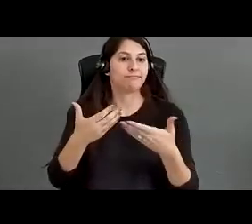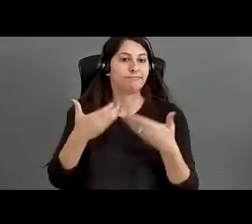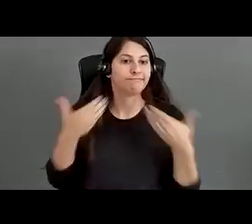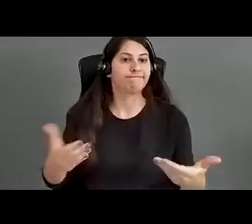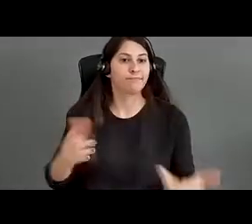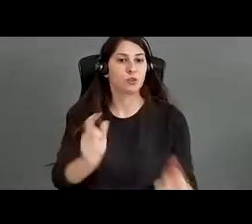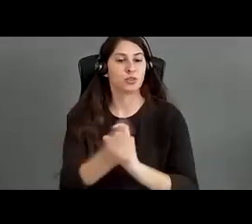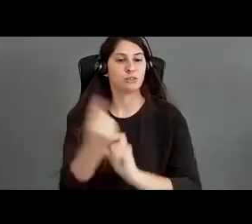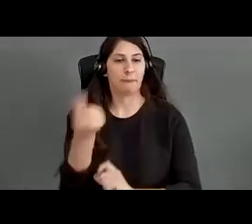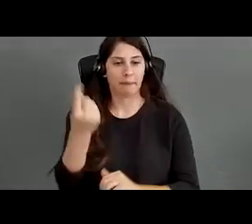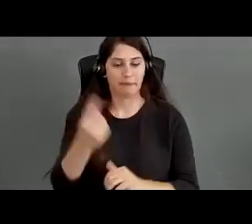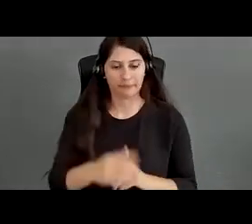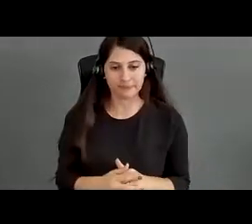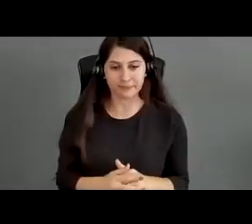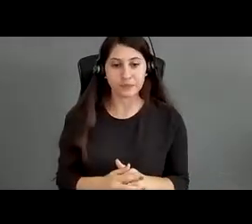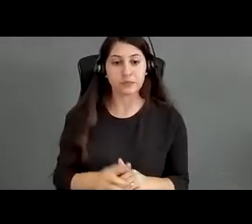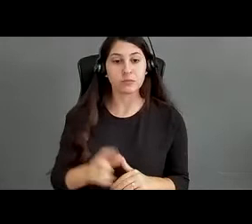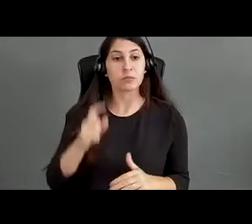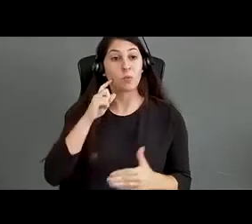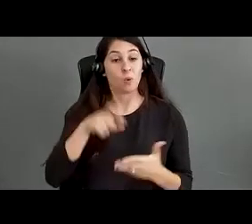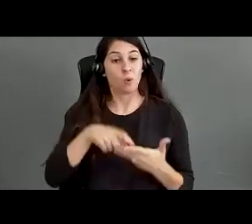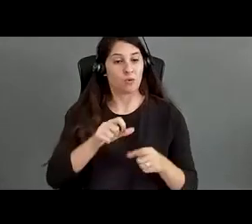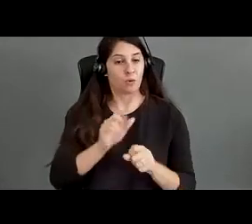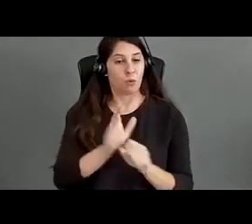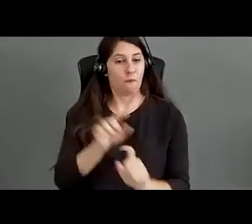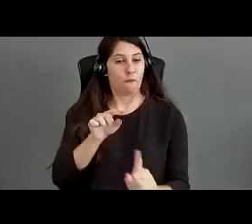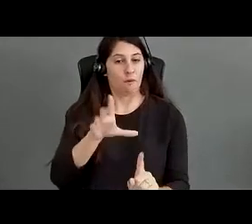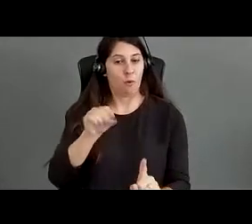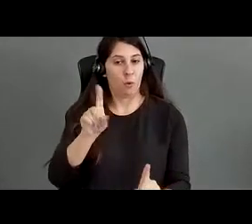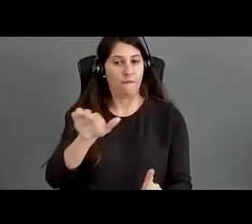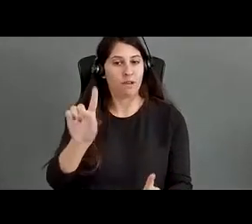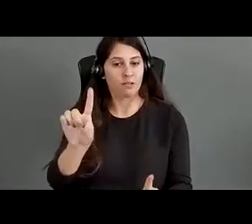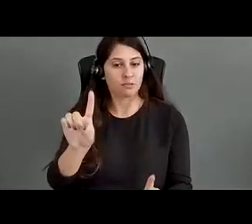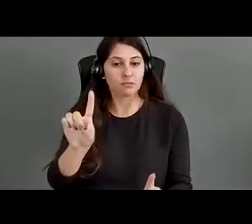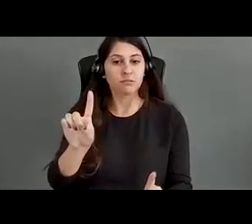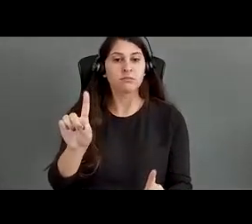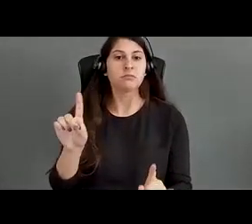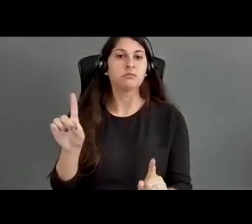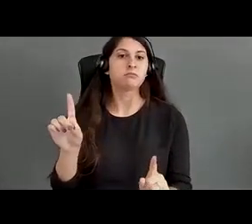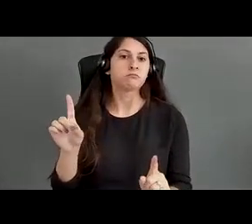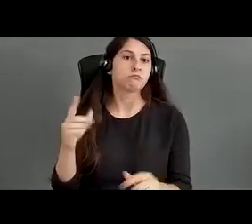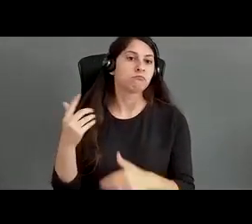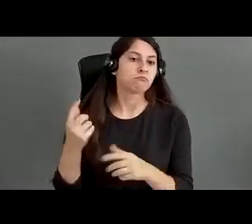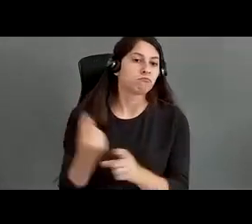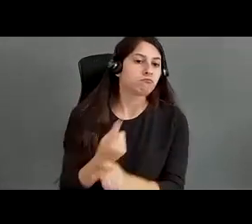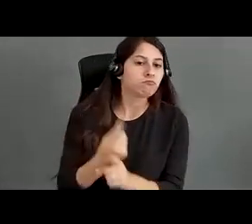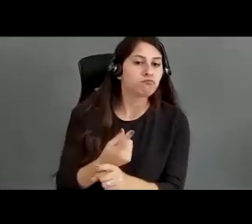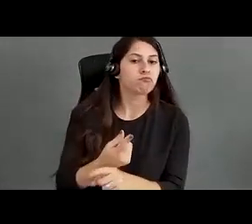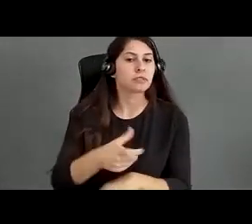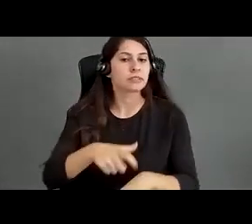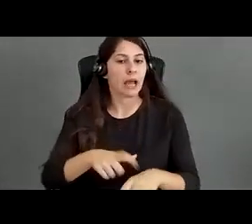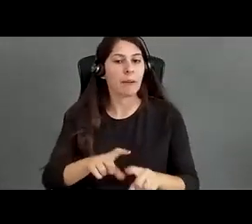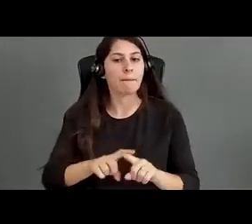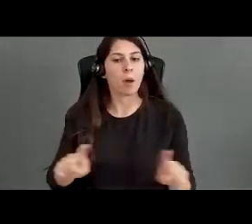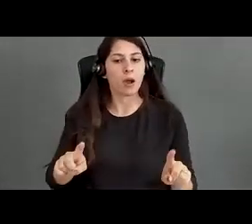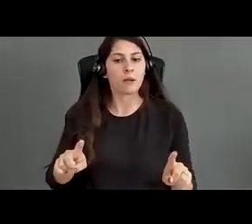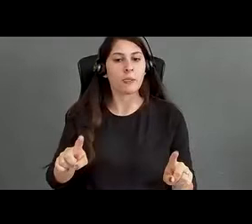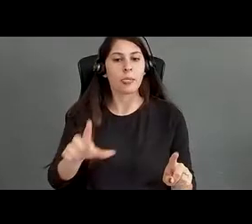What we've seen during COVID... This is, again, traditional times but when you layer the template of the COVID pandemic